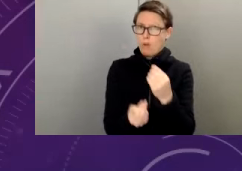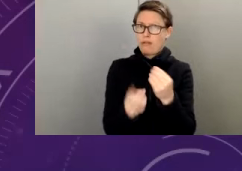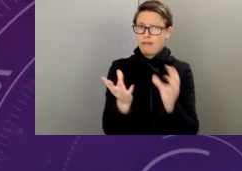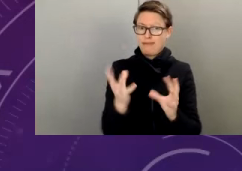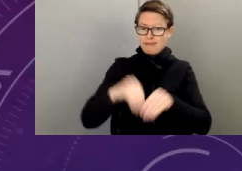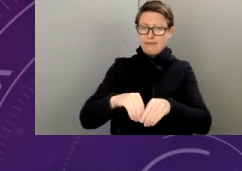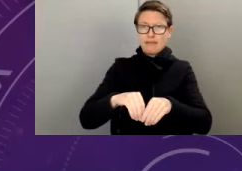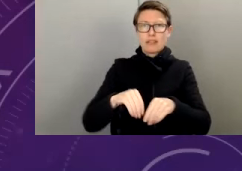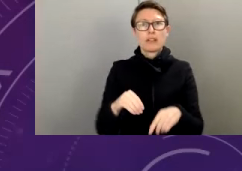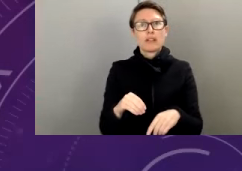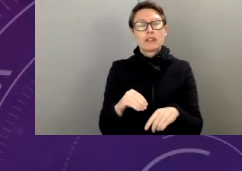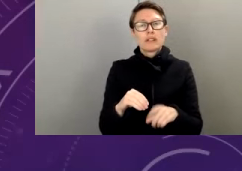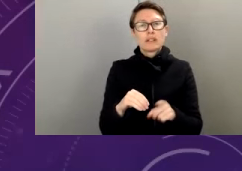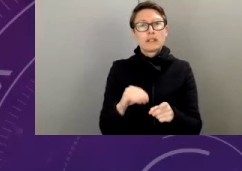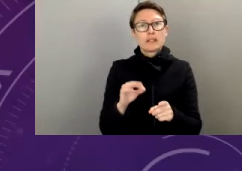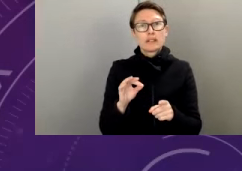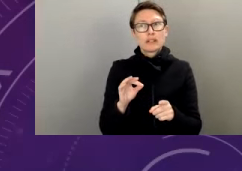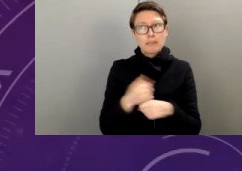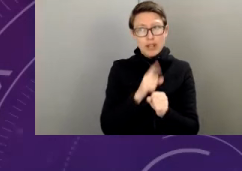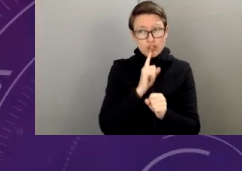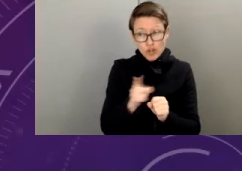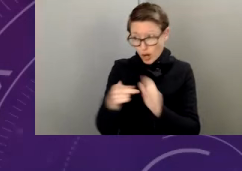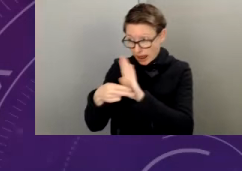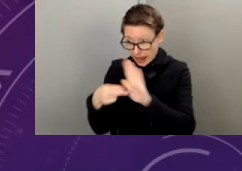and select your file when you click Choose File and browse and find your files.